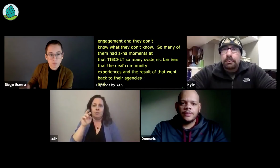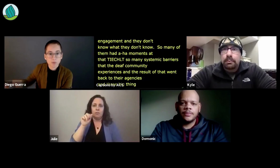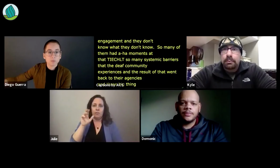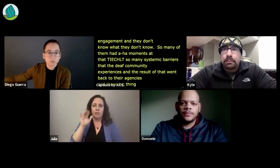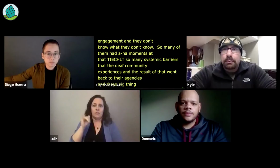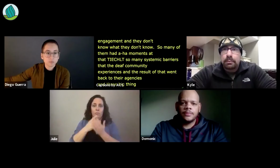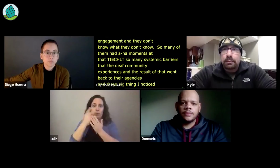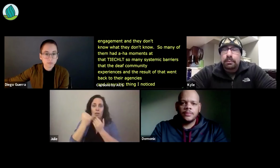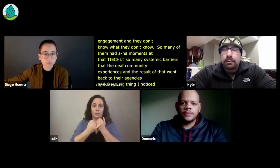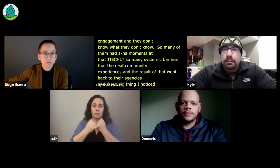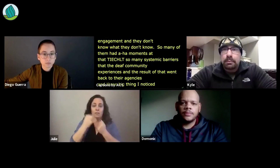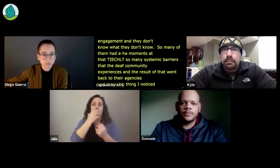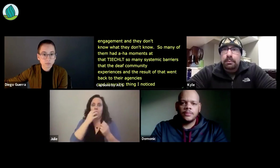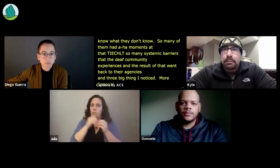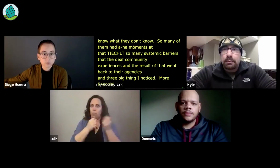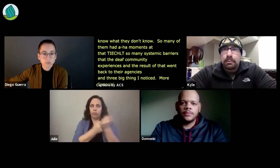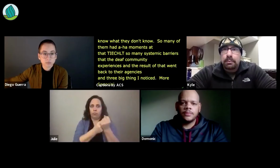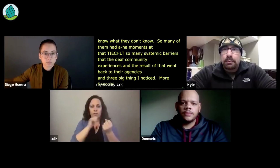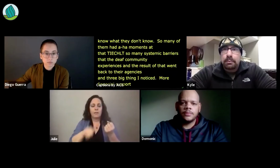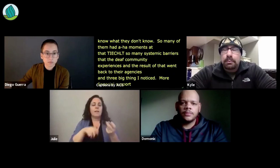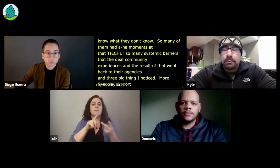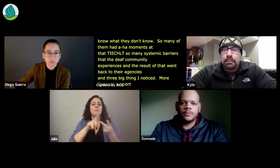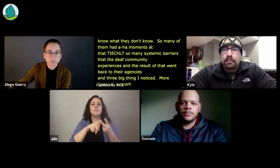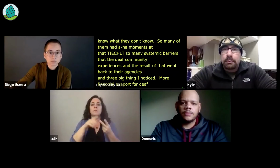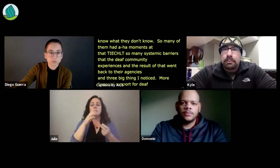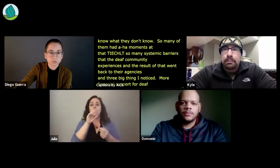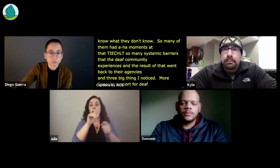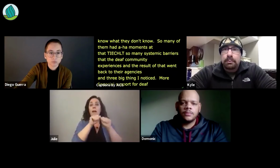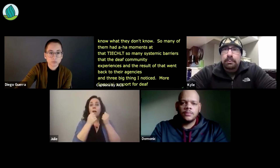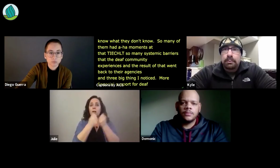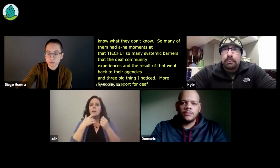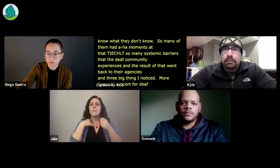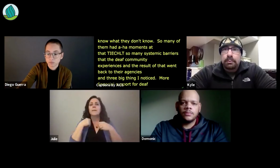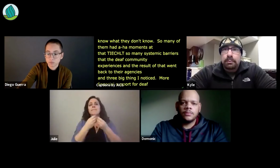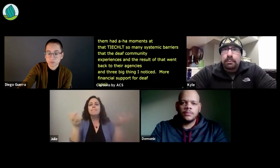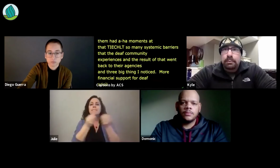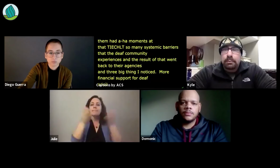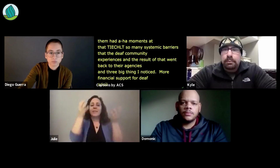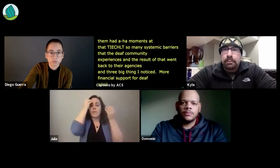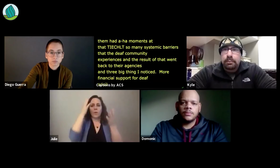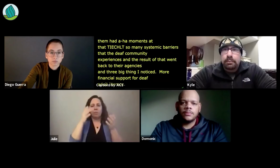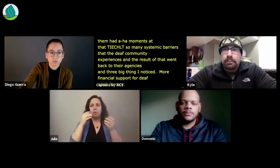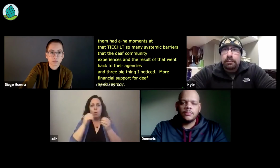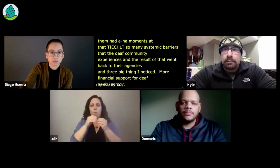That project came into play, and there was a lot more backing behind that. There was one agency who typically would send out